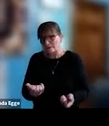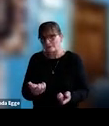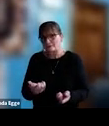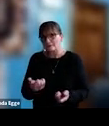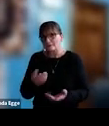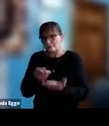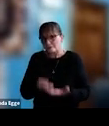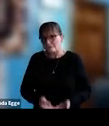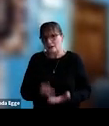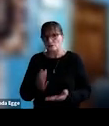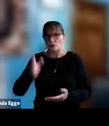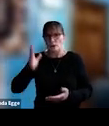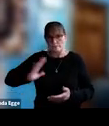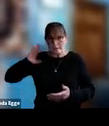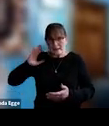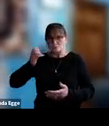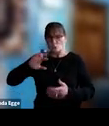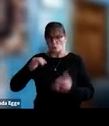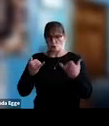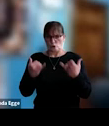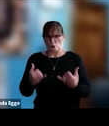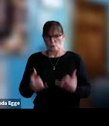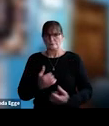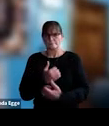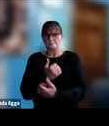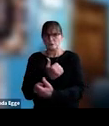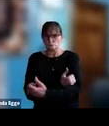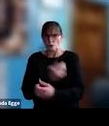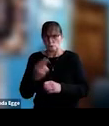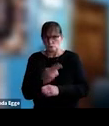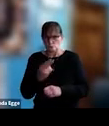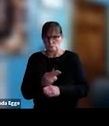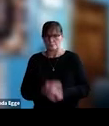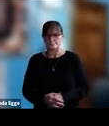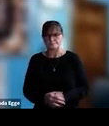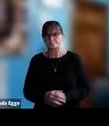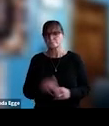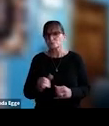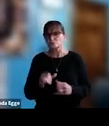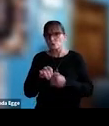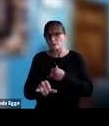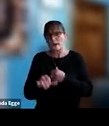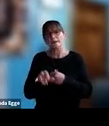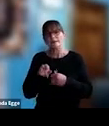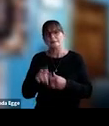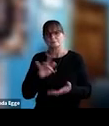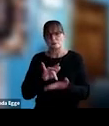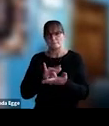of their past or current substance use. So to do this, this is where the medical records come in